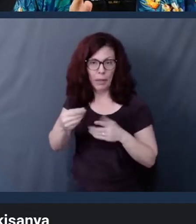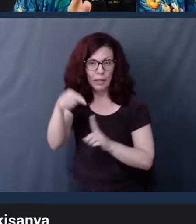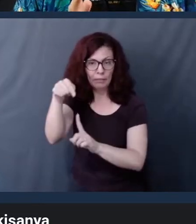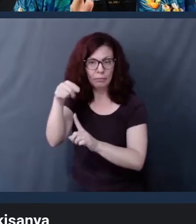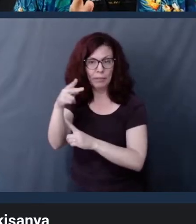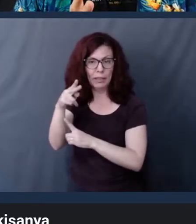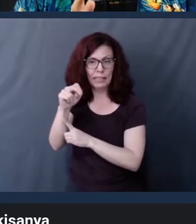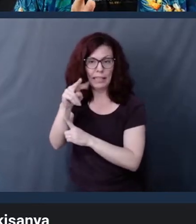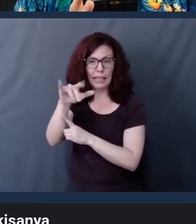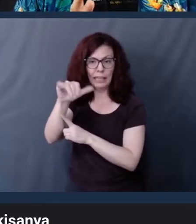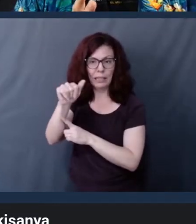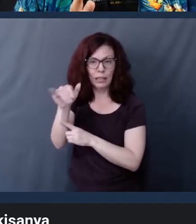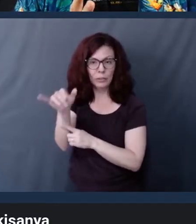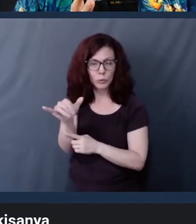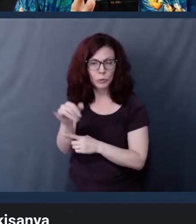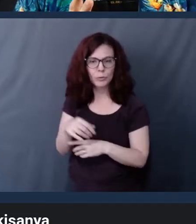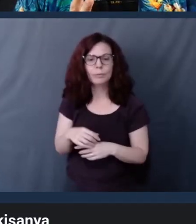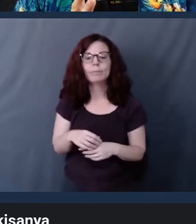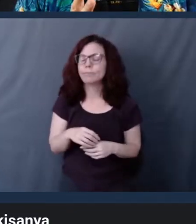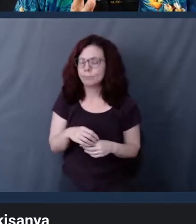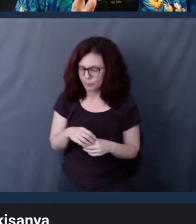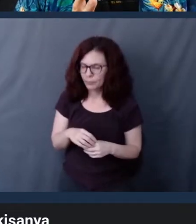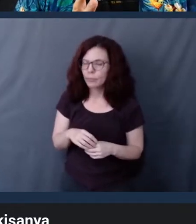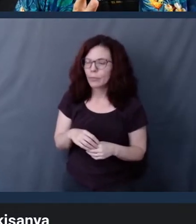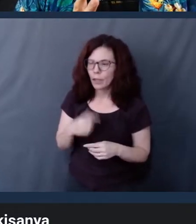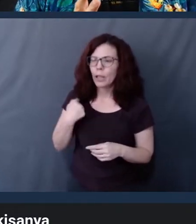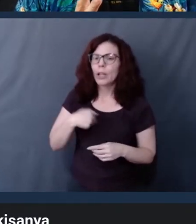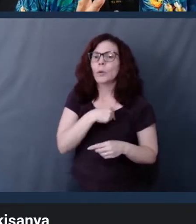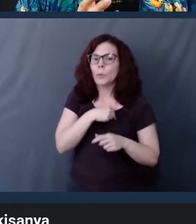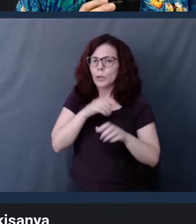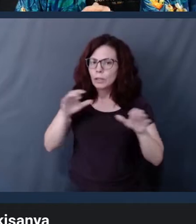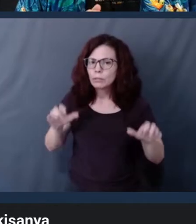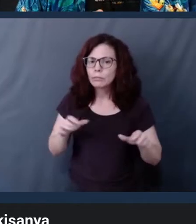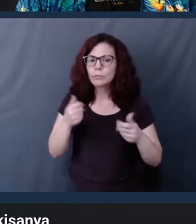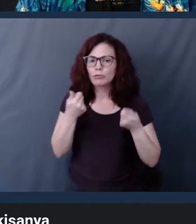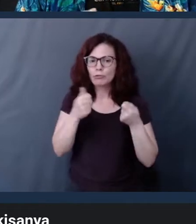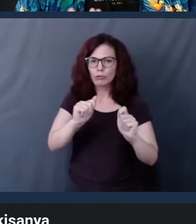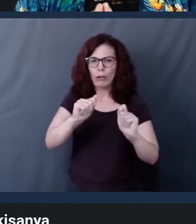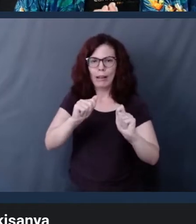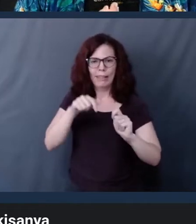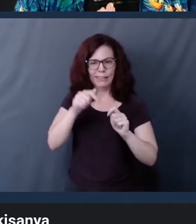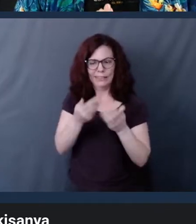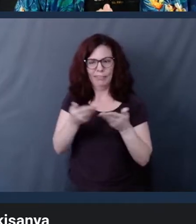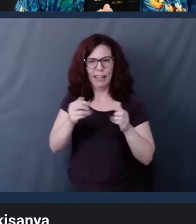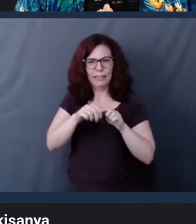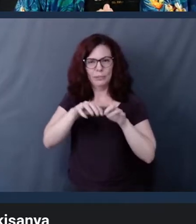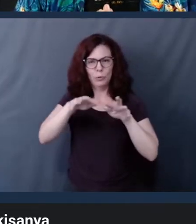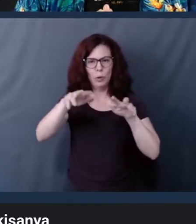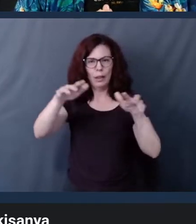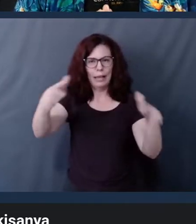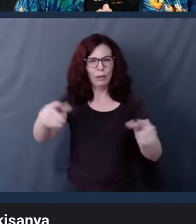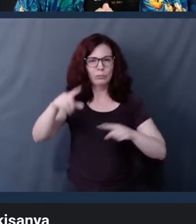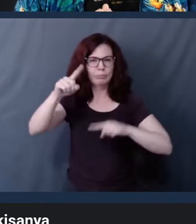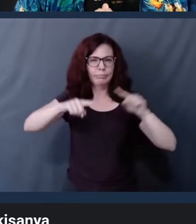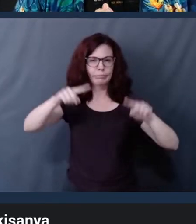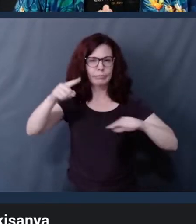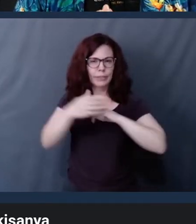Yeah, so we are aggressively working on rolling this device out to a number of different countries worldwide.